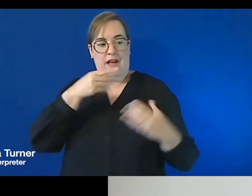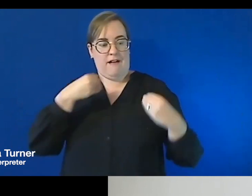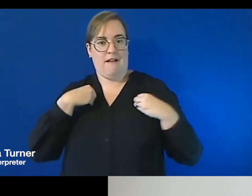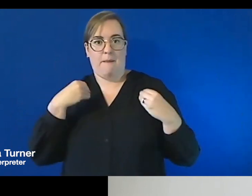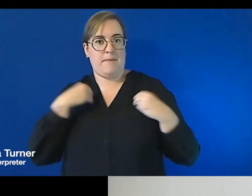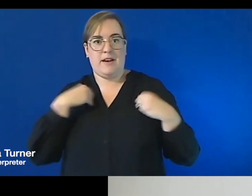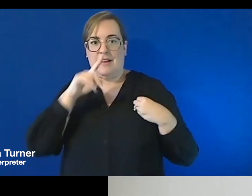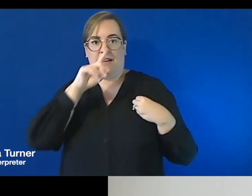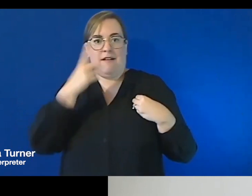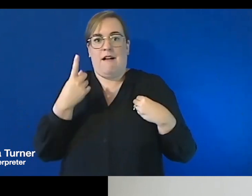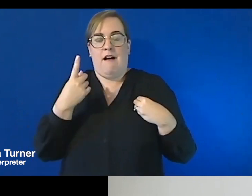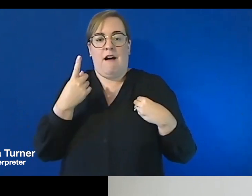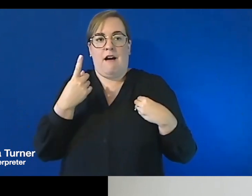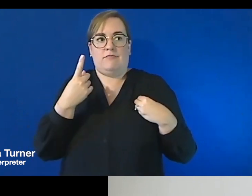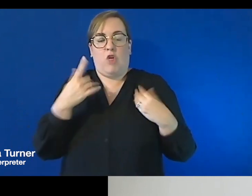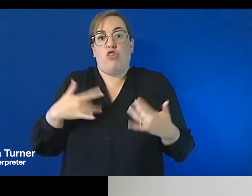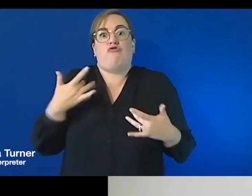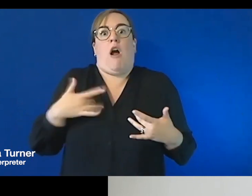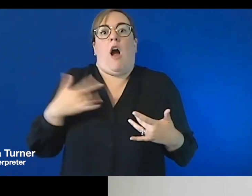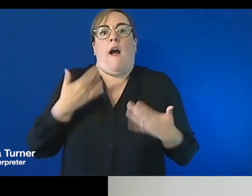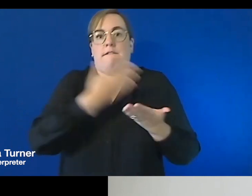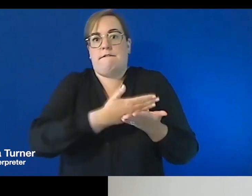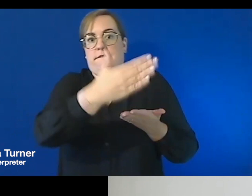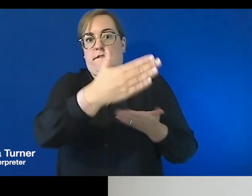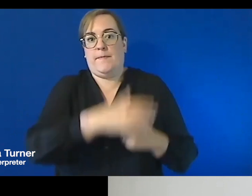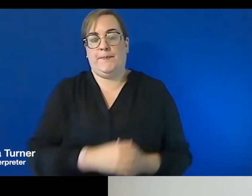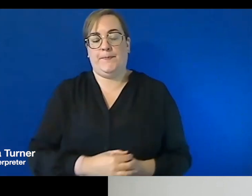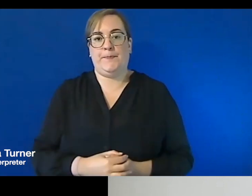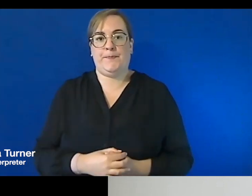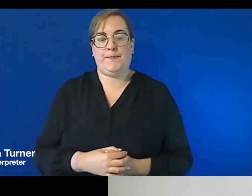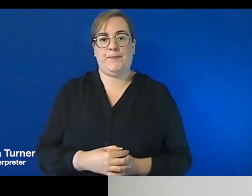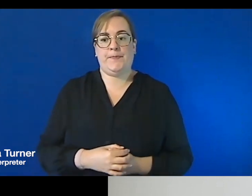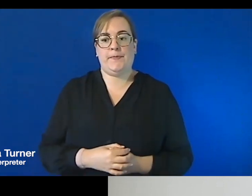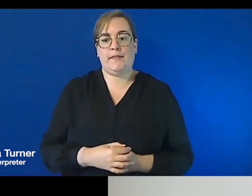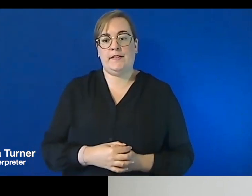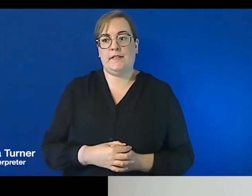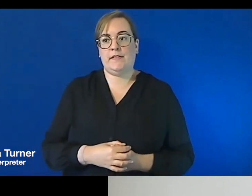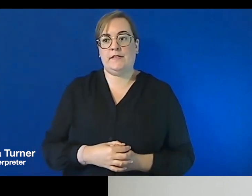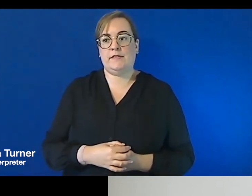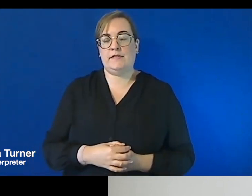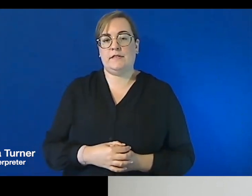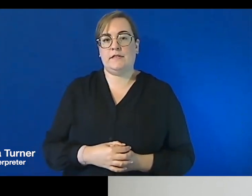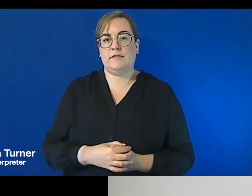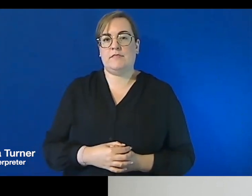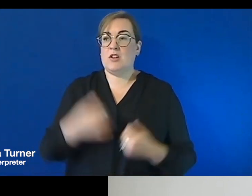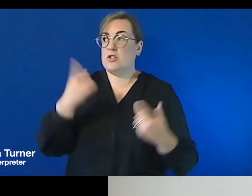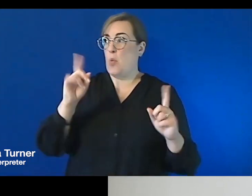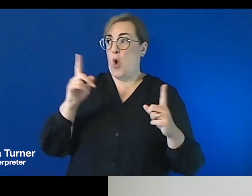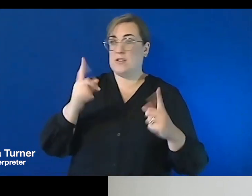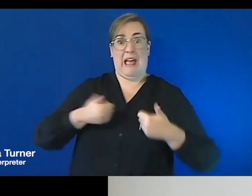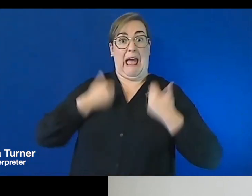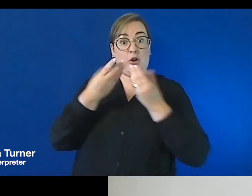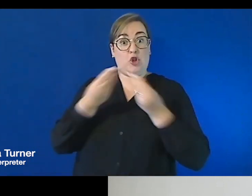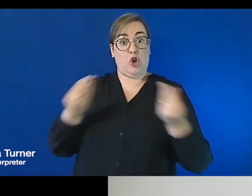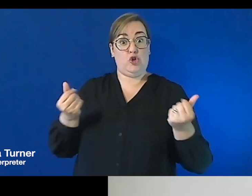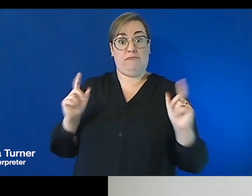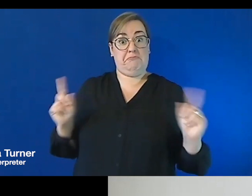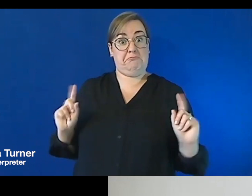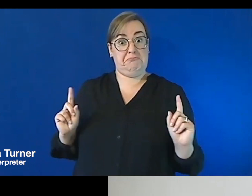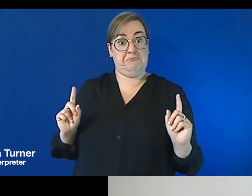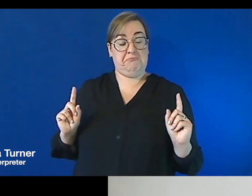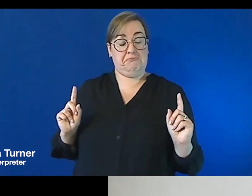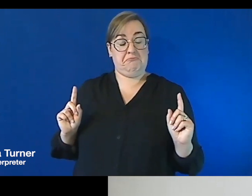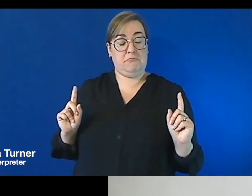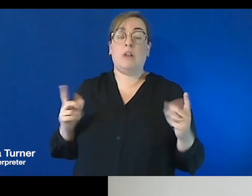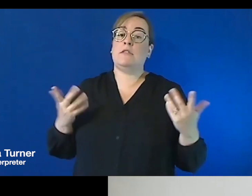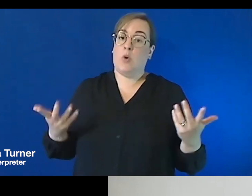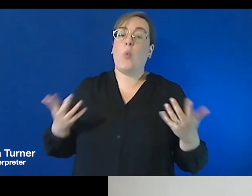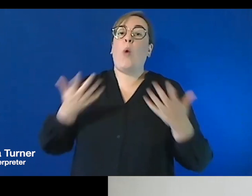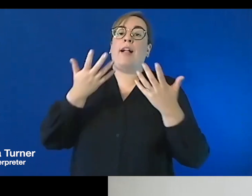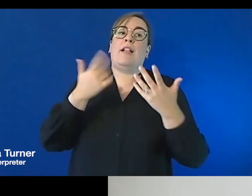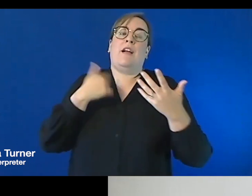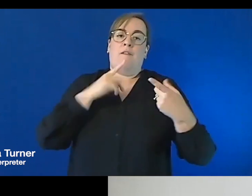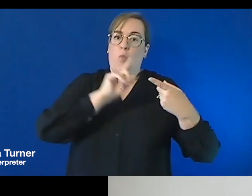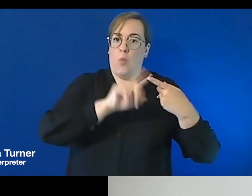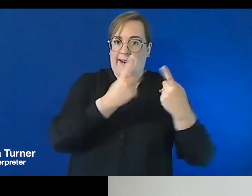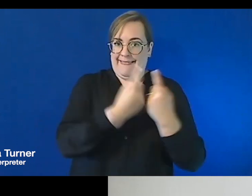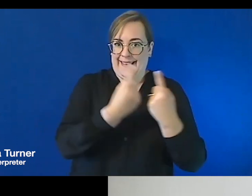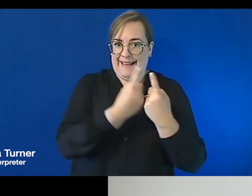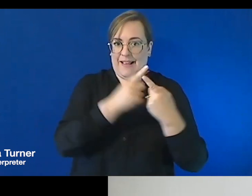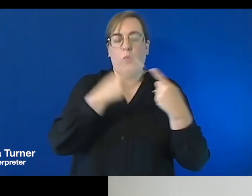So, what's the solution, so on one hand, we're working on towards a broader market than we able